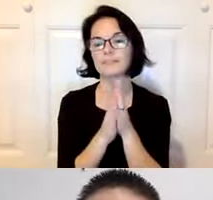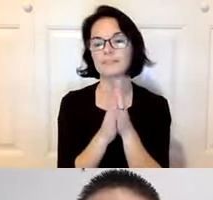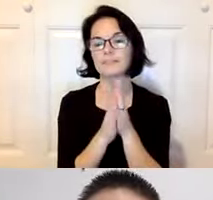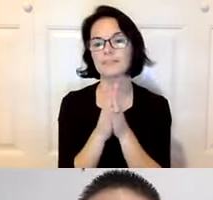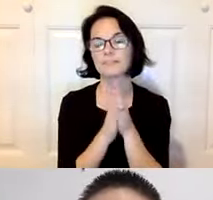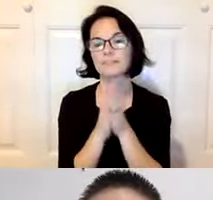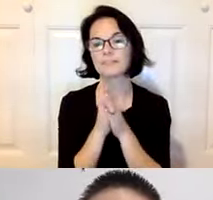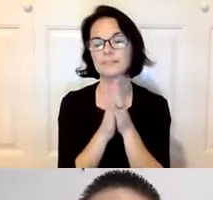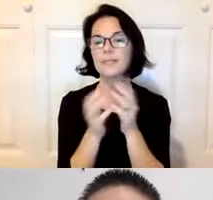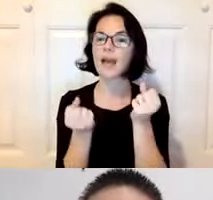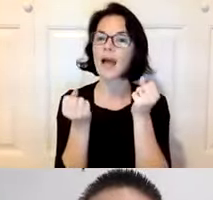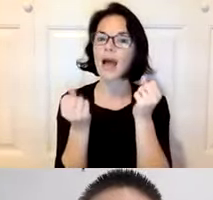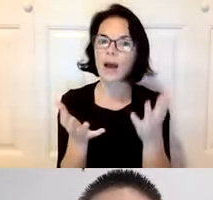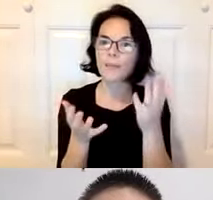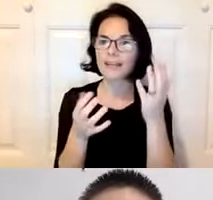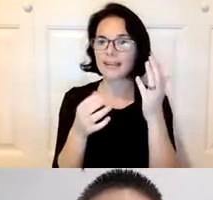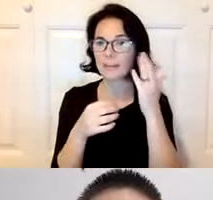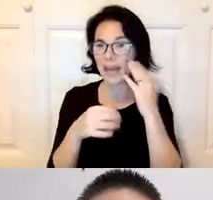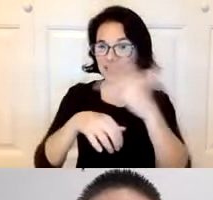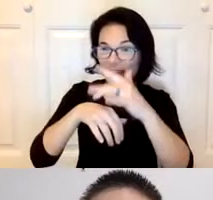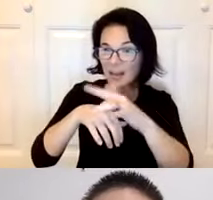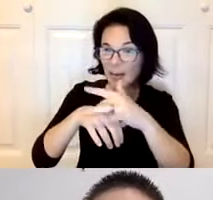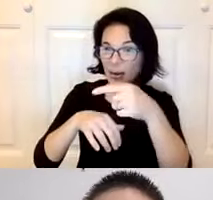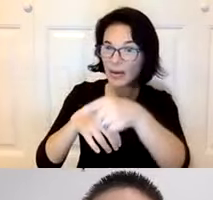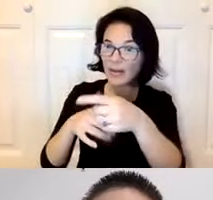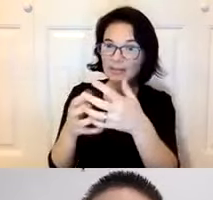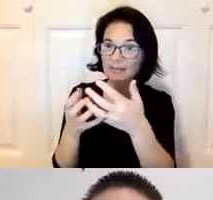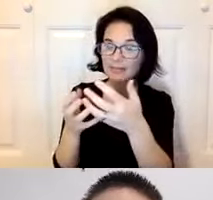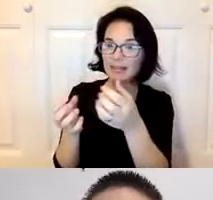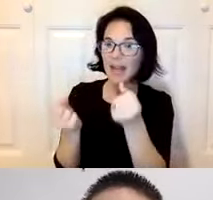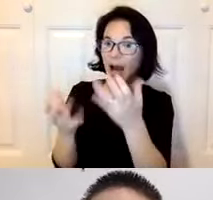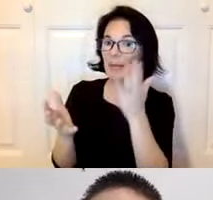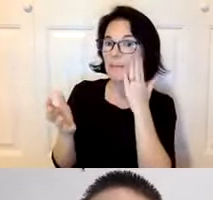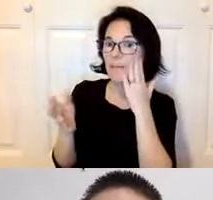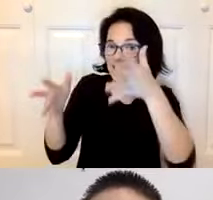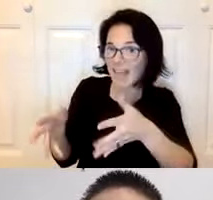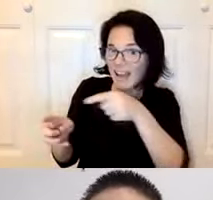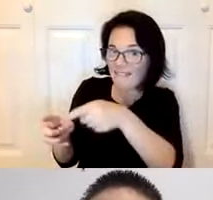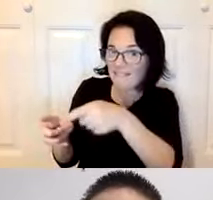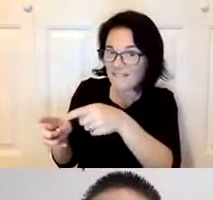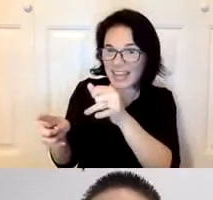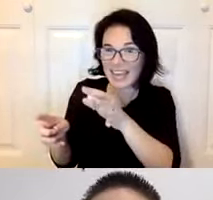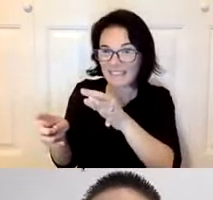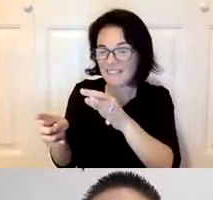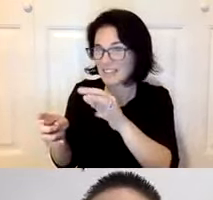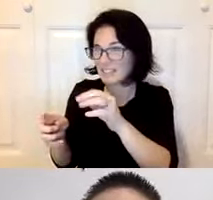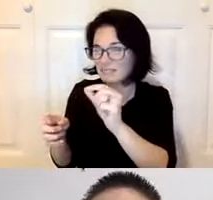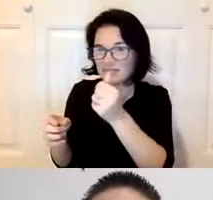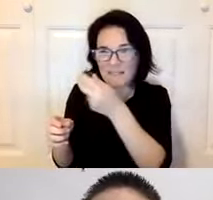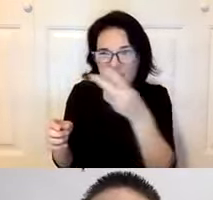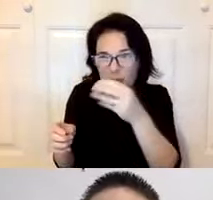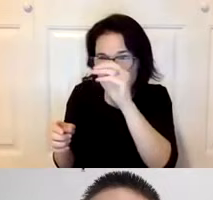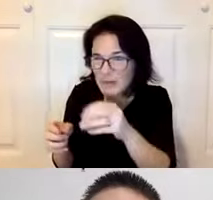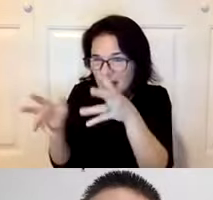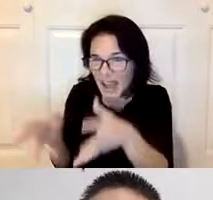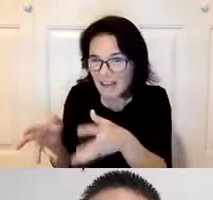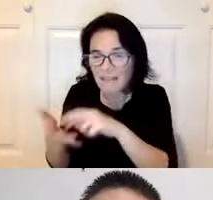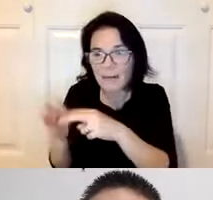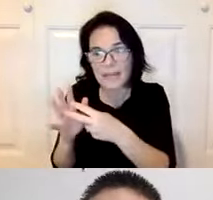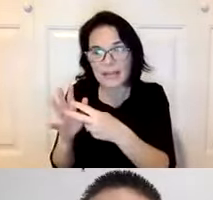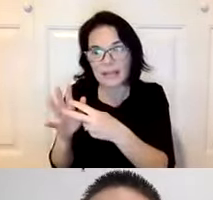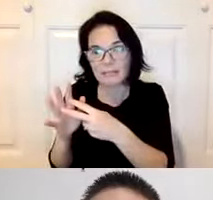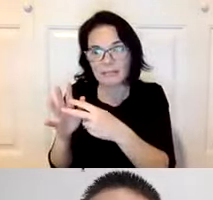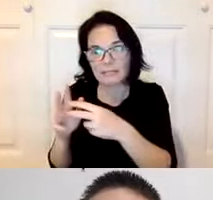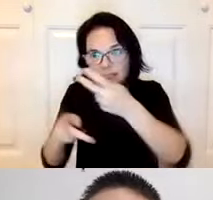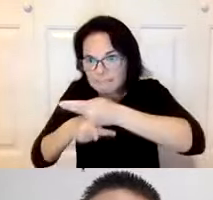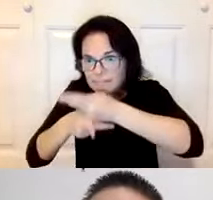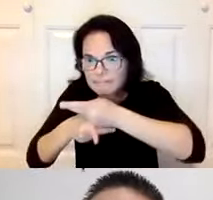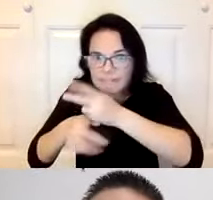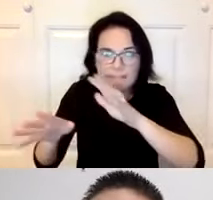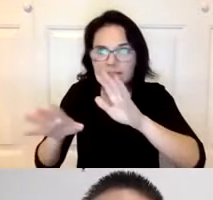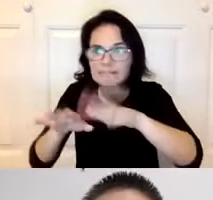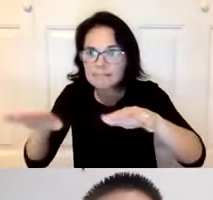for new people to occupy them, that raises a red flag for everyone to go into stay-at-home orders.